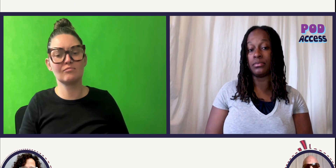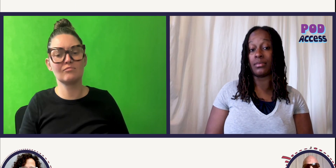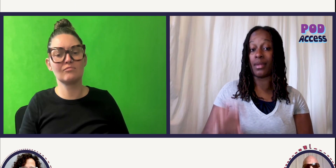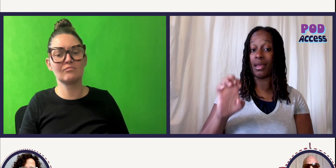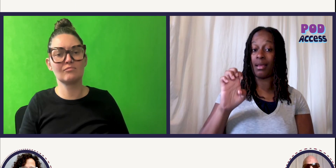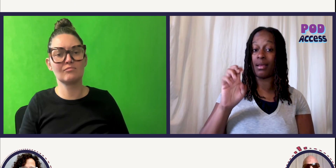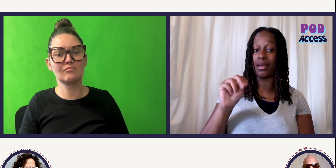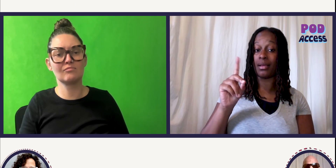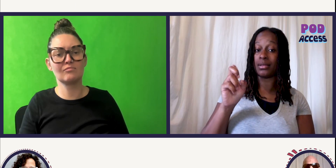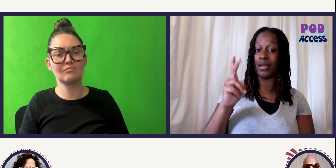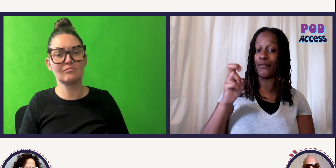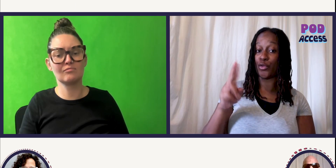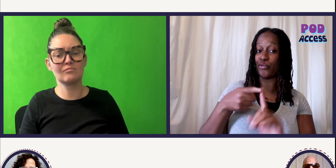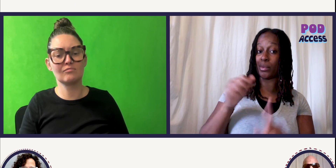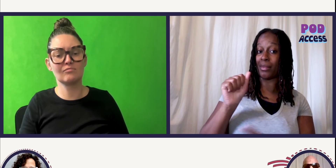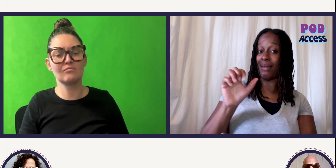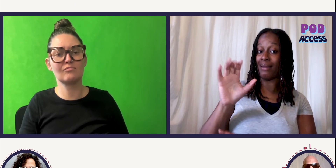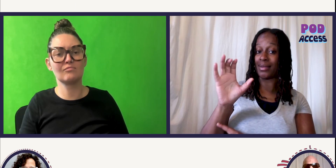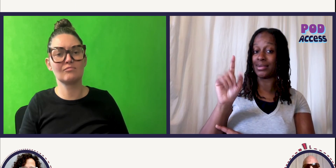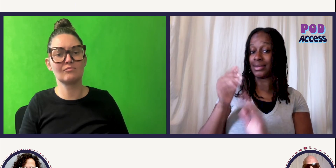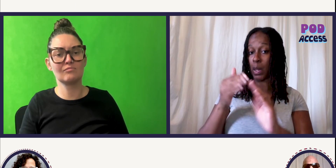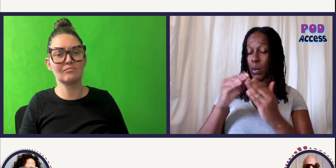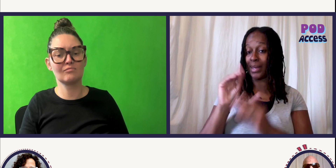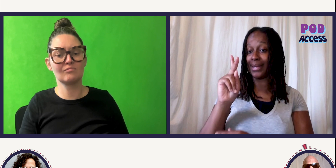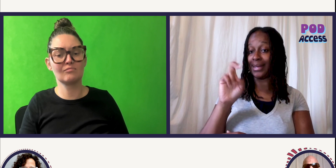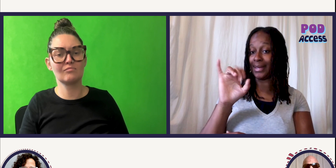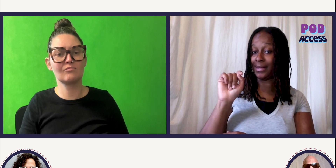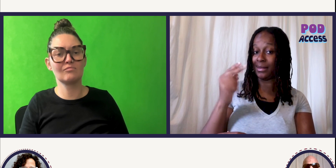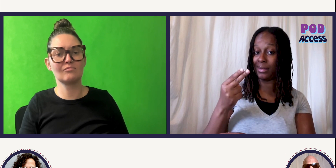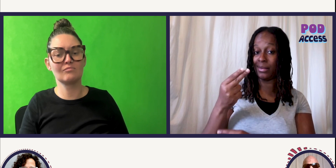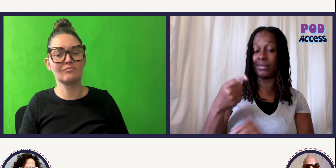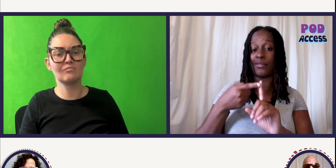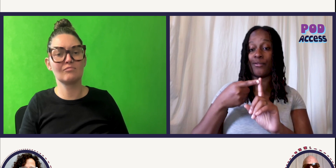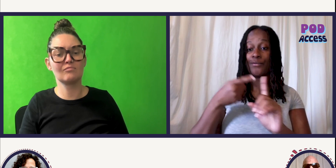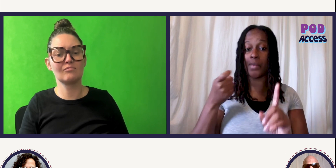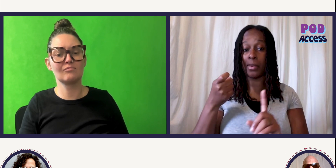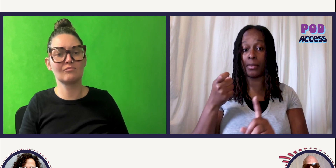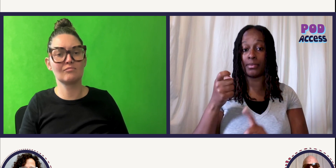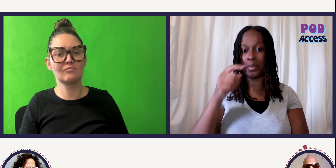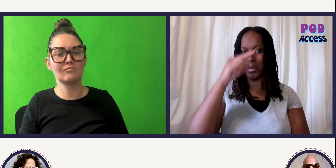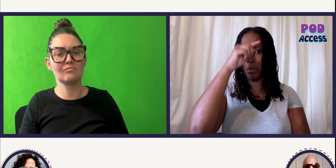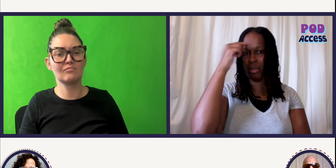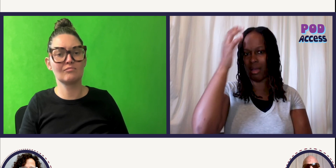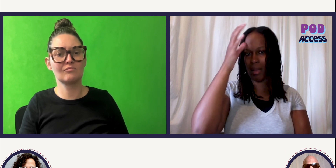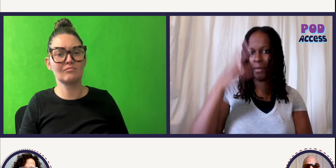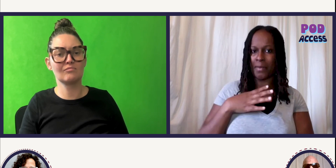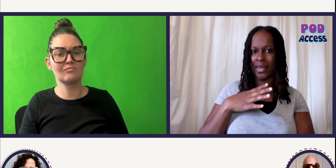Endever* from AAC Town and Keith from Black Disabled Men Talk both help to fill specific voids.